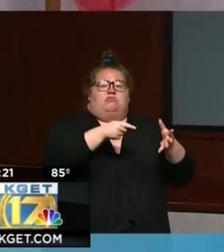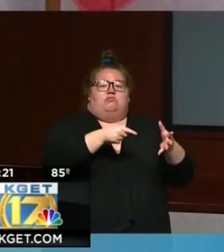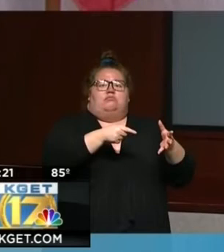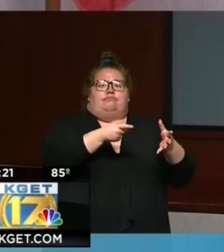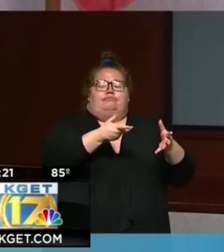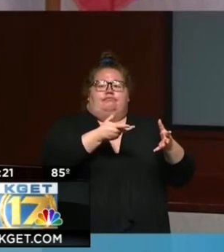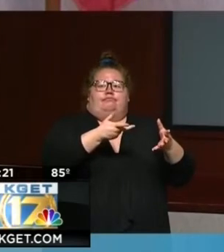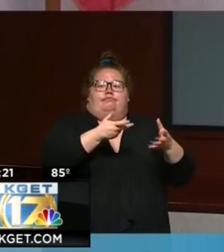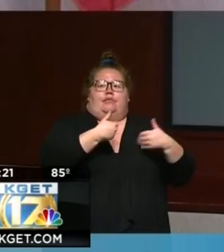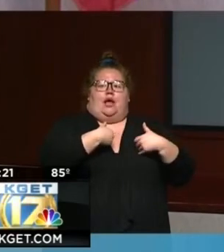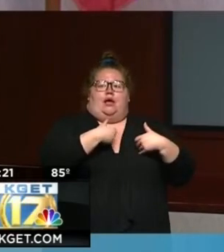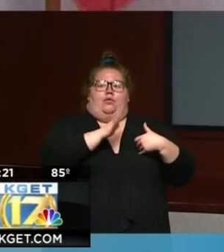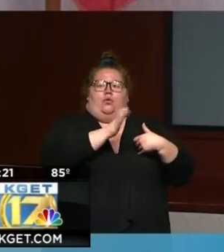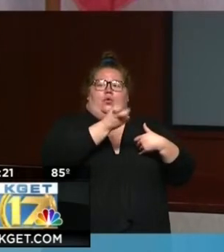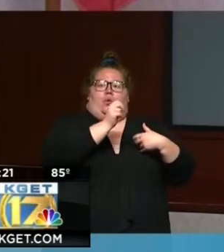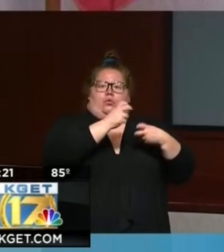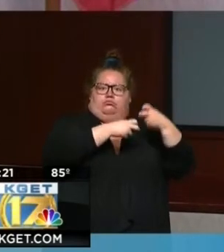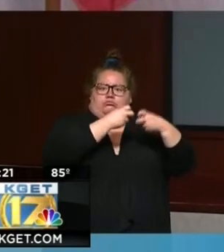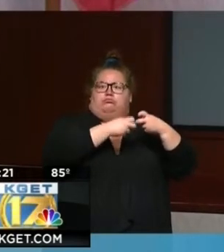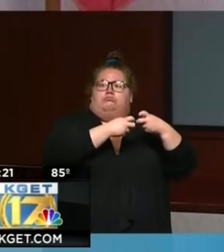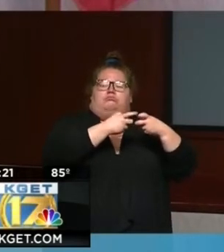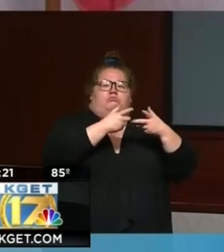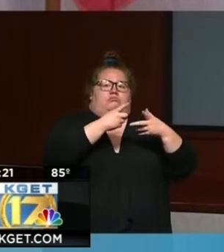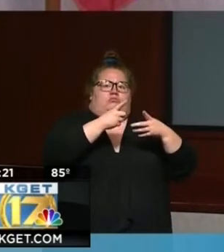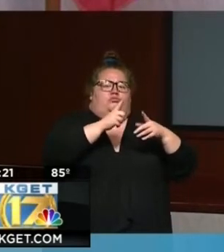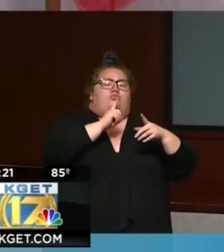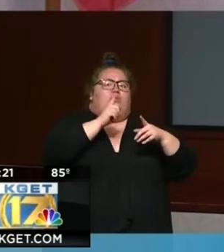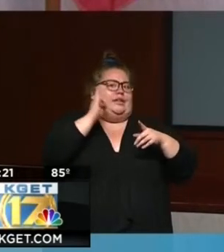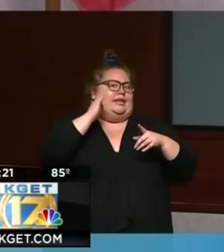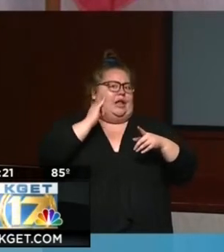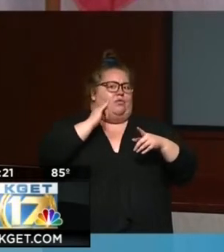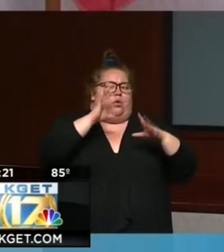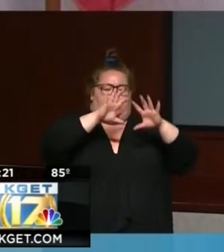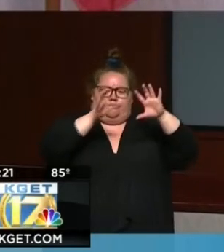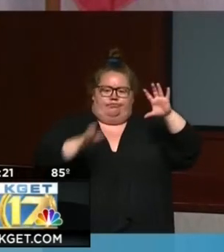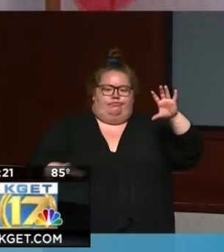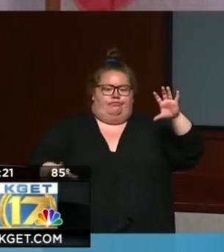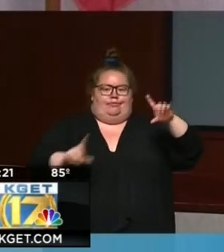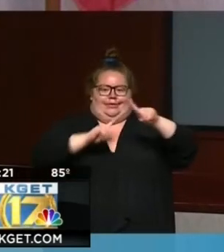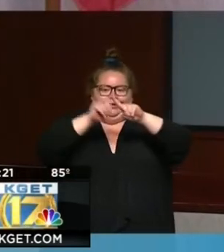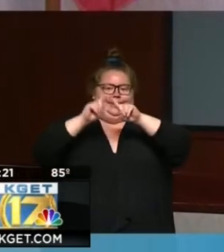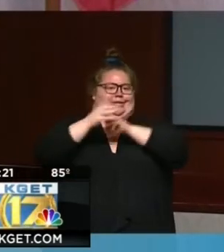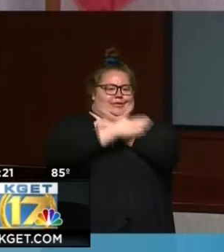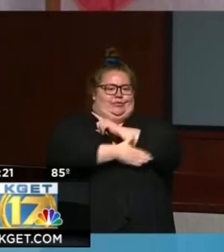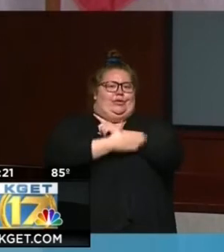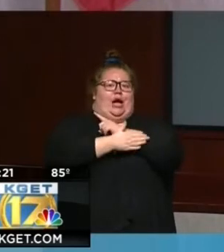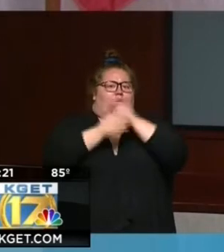OR FIVE SETS OF DATA. THAT PARTICULAR PARAMETER IS